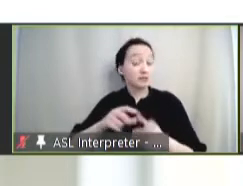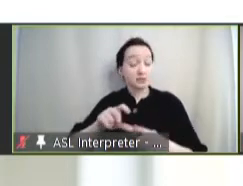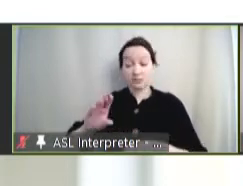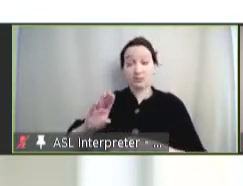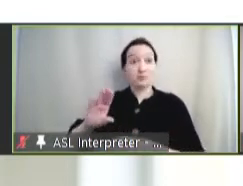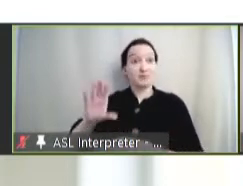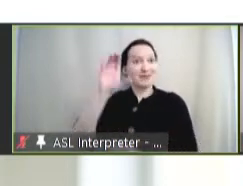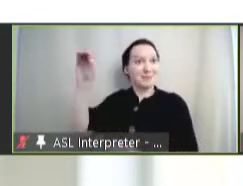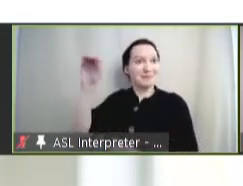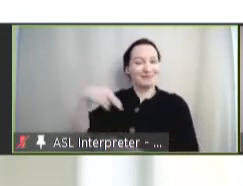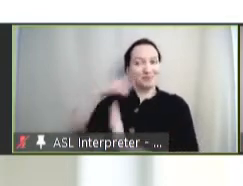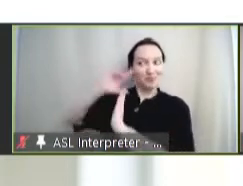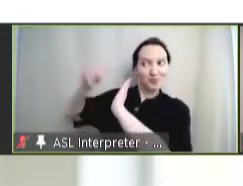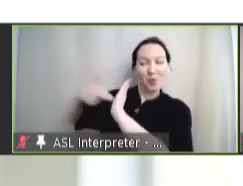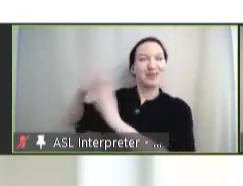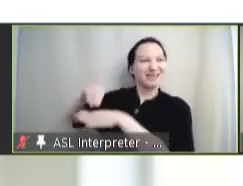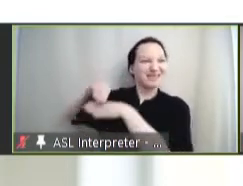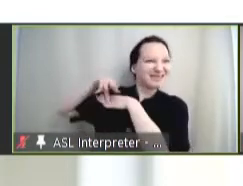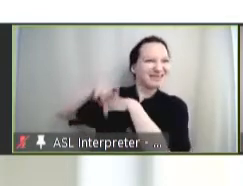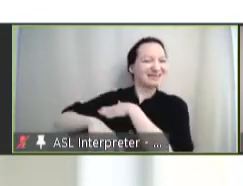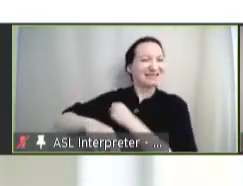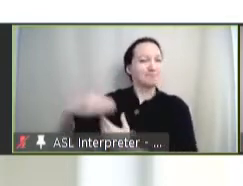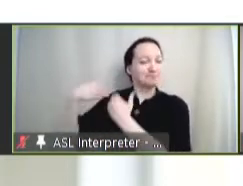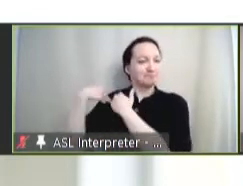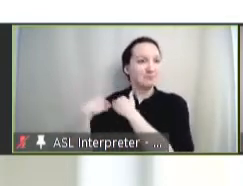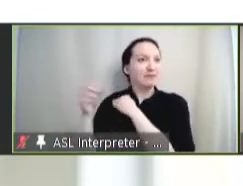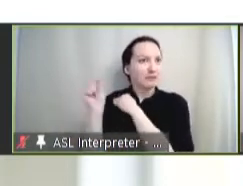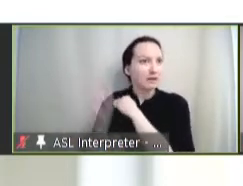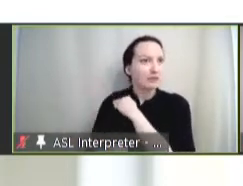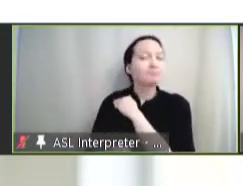they can make a difference, and they have a responsibility to do so and to be a source